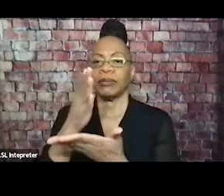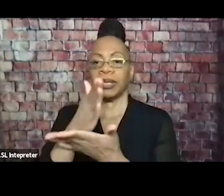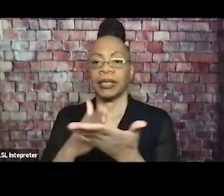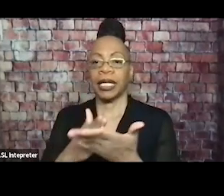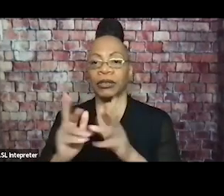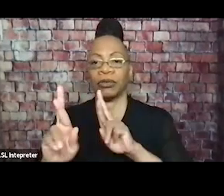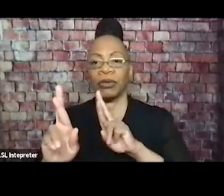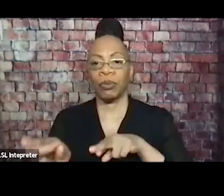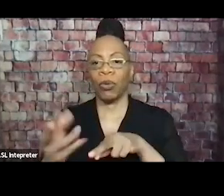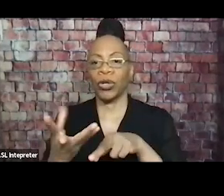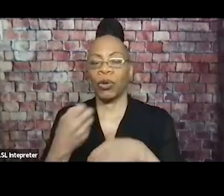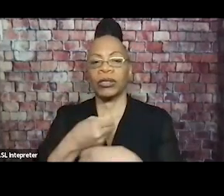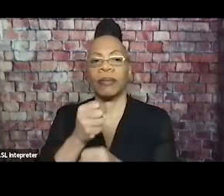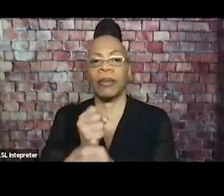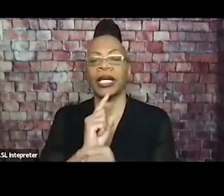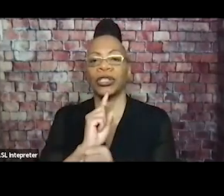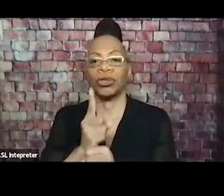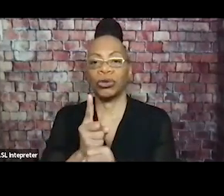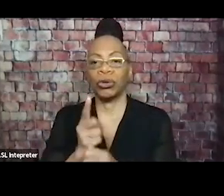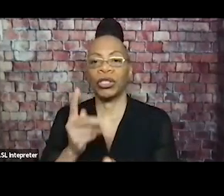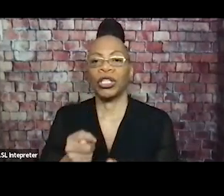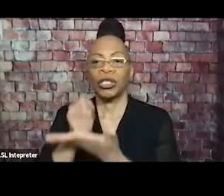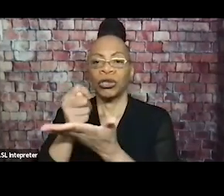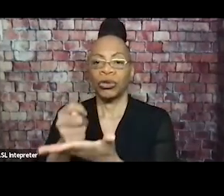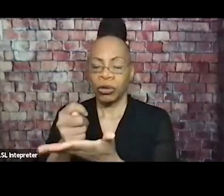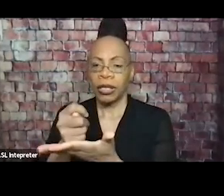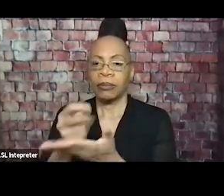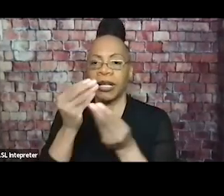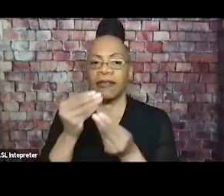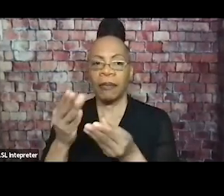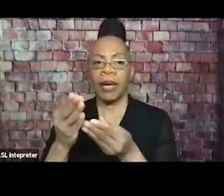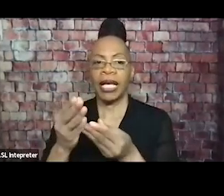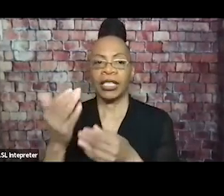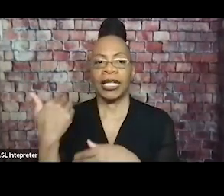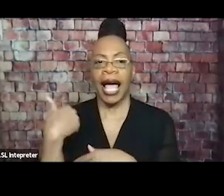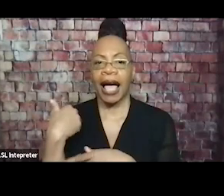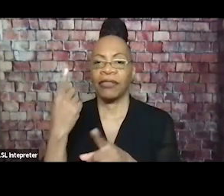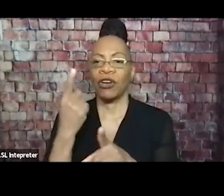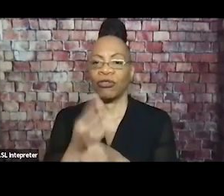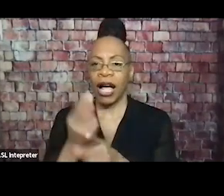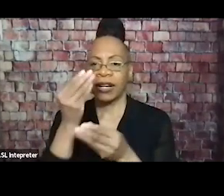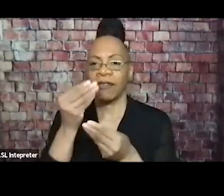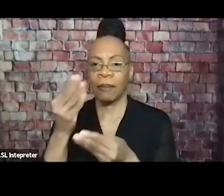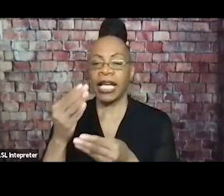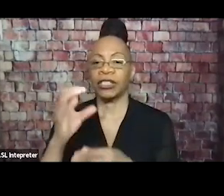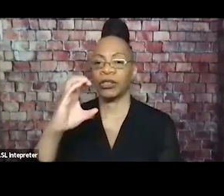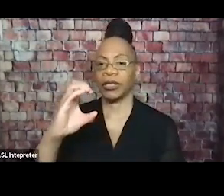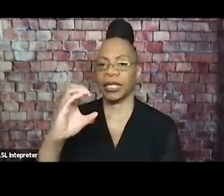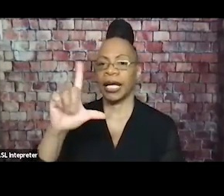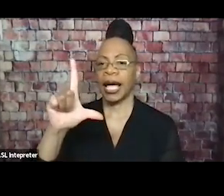you wanna make sure your treatment history is CLAD with the right information. And I have made up that acronym when I was writing this slide.